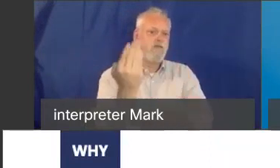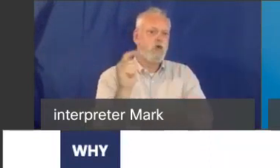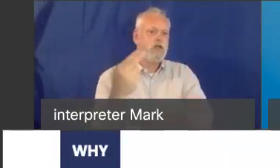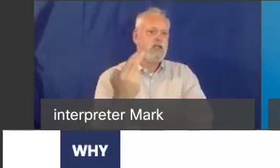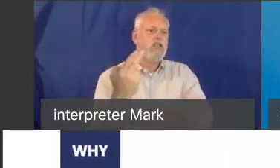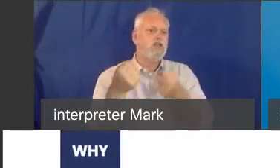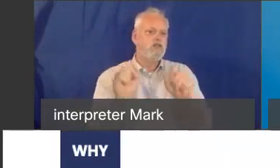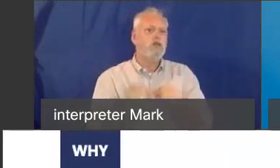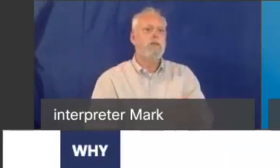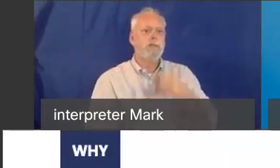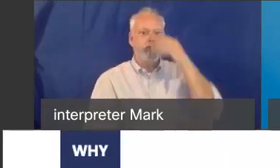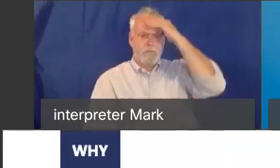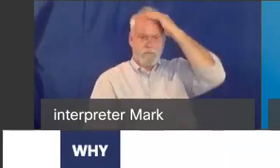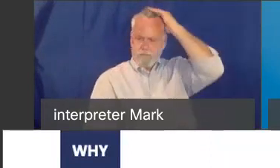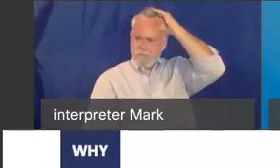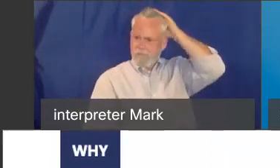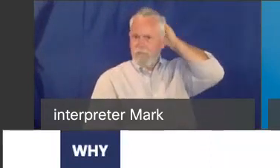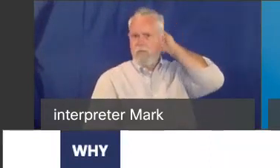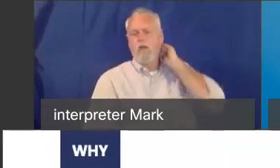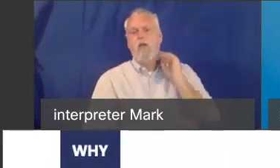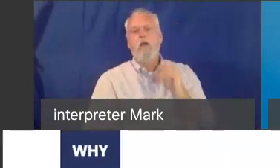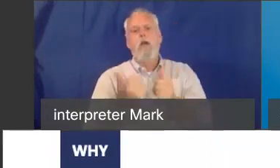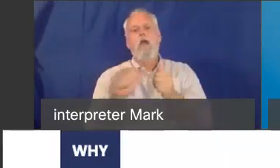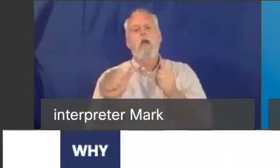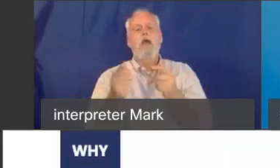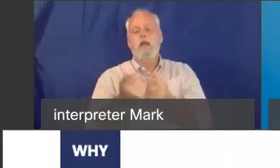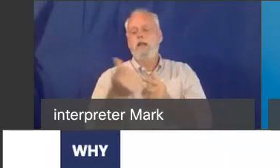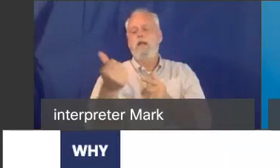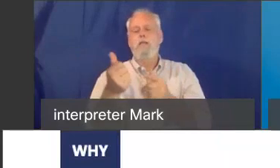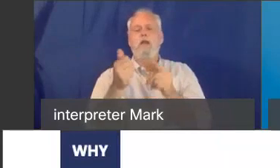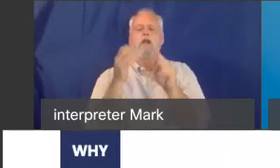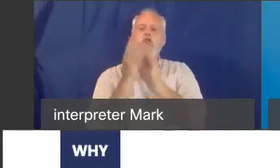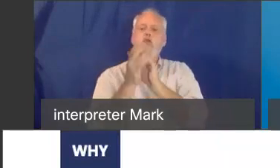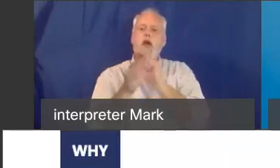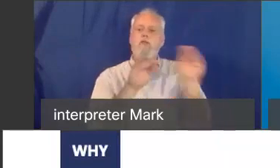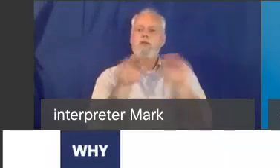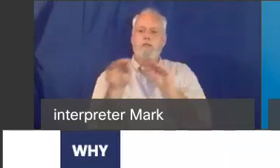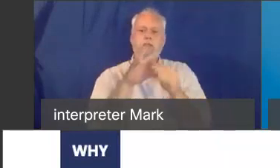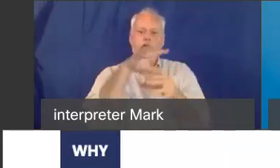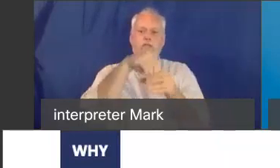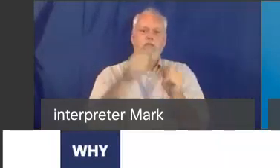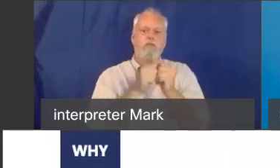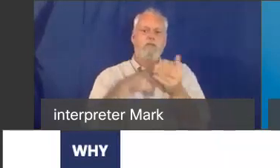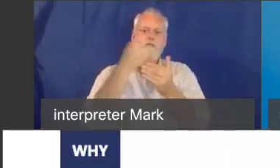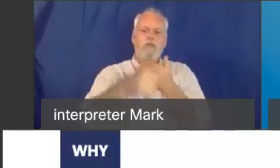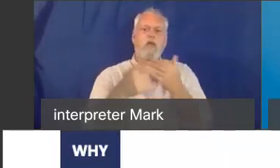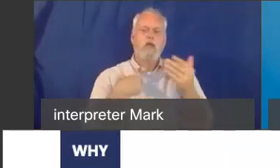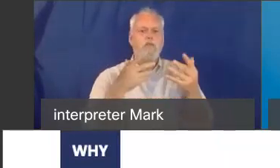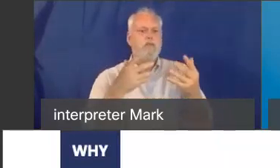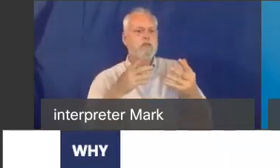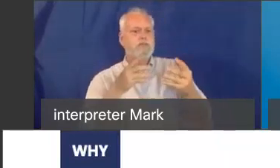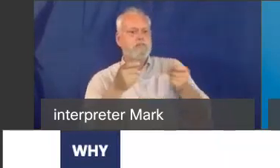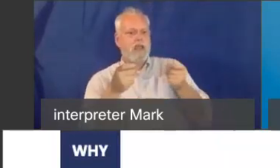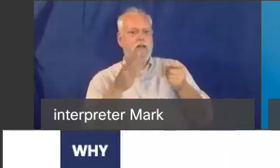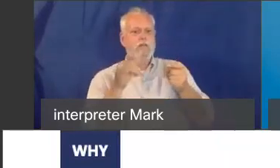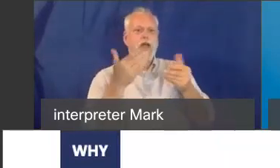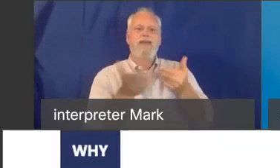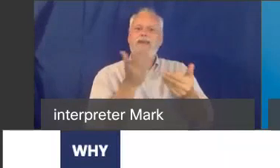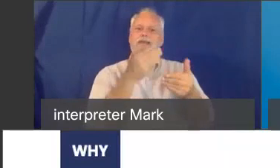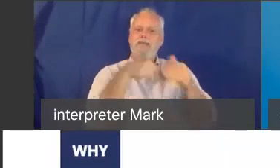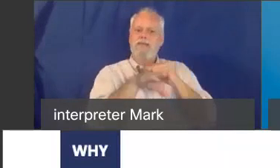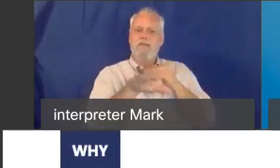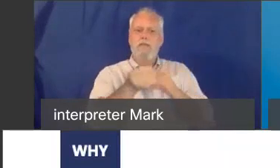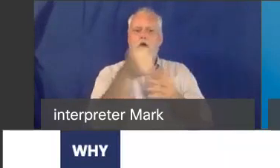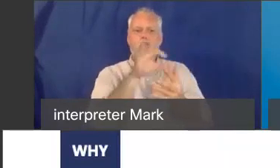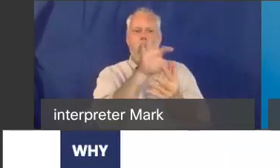Any any eliminated traffic movements that we've considered as a part of this project can be accommodated by easily accessible alternative alternative routes.